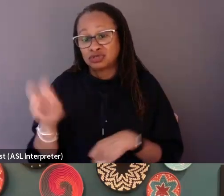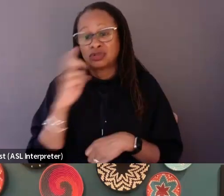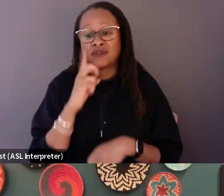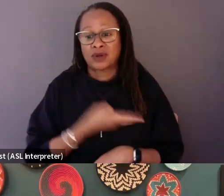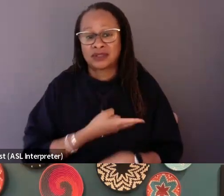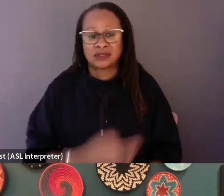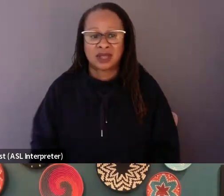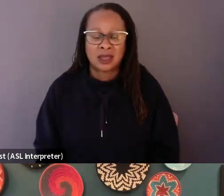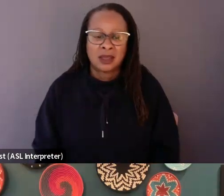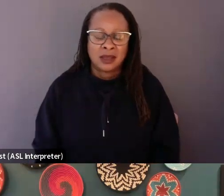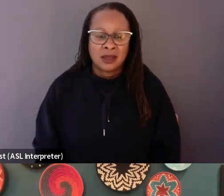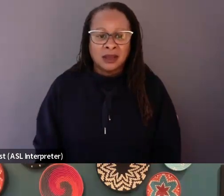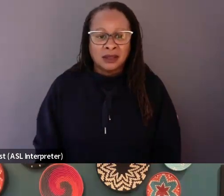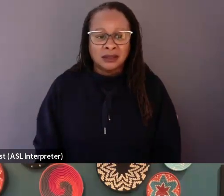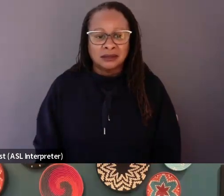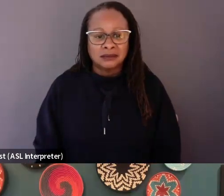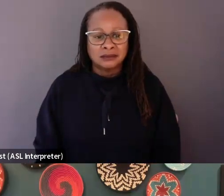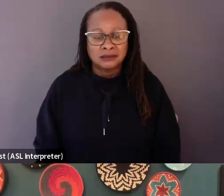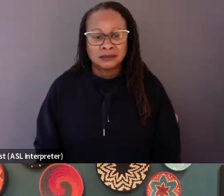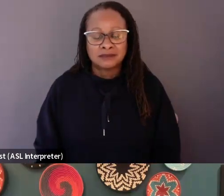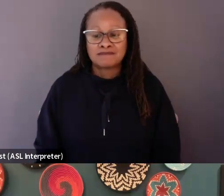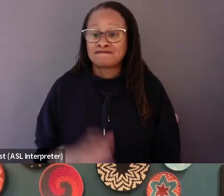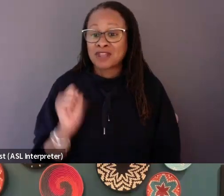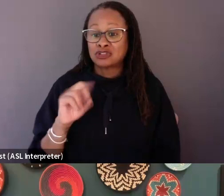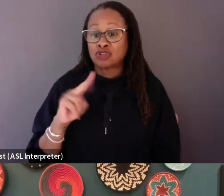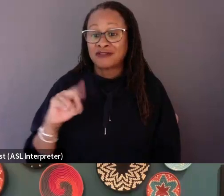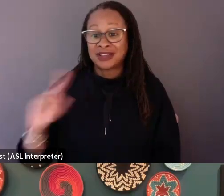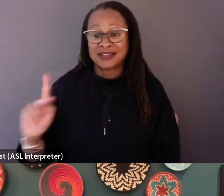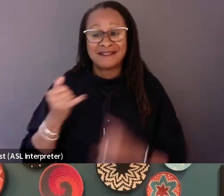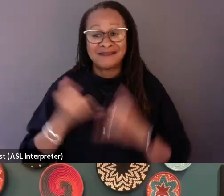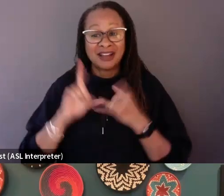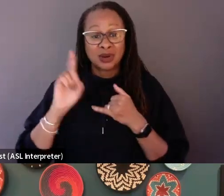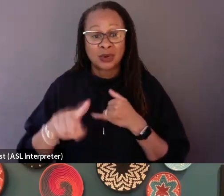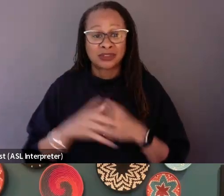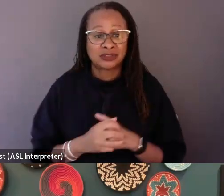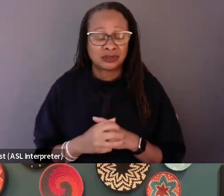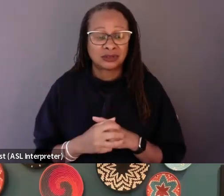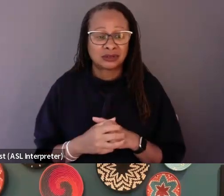And Sarvnik, just a final question of, I'm sure many of the audiences now,